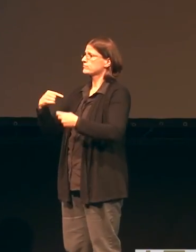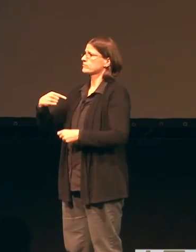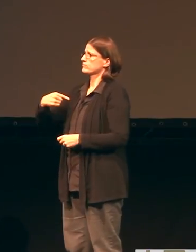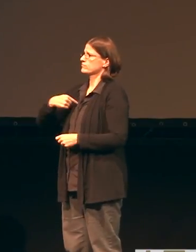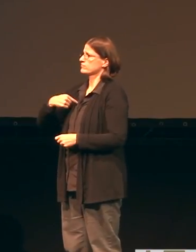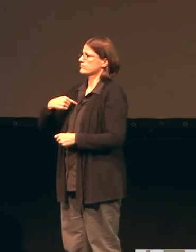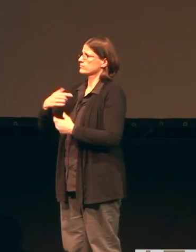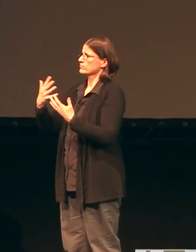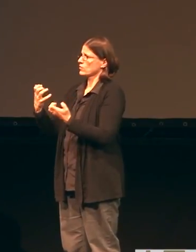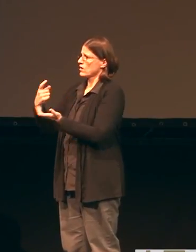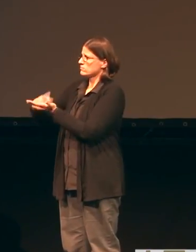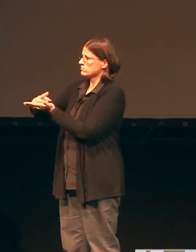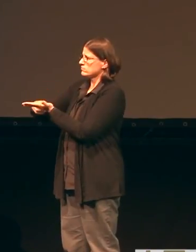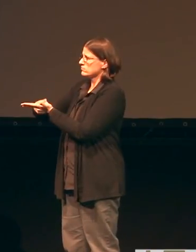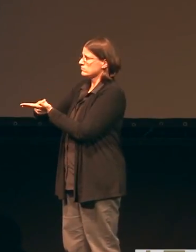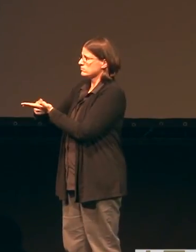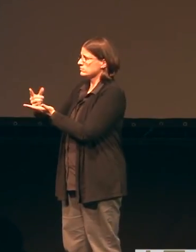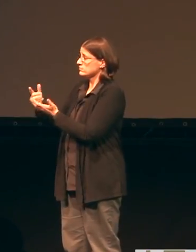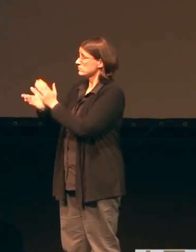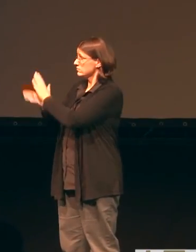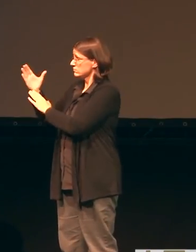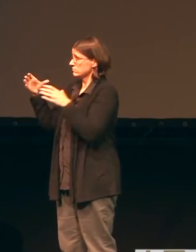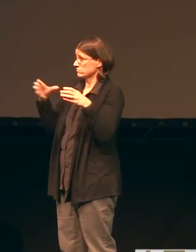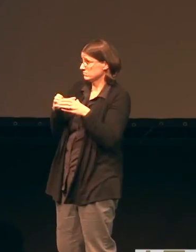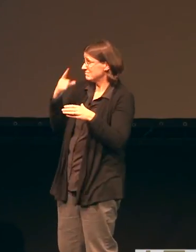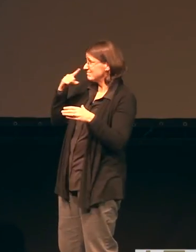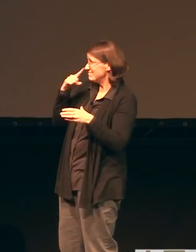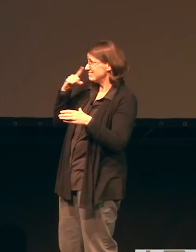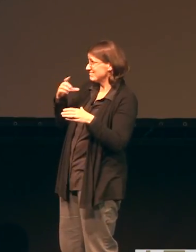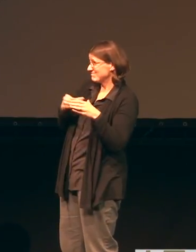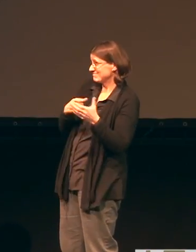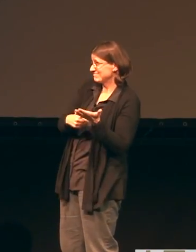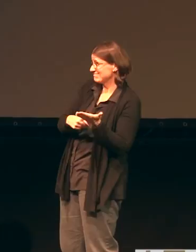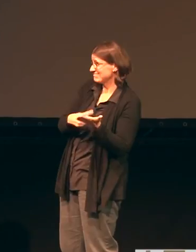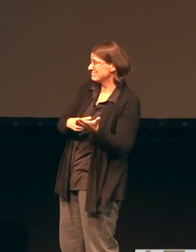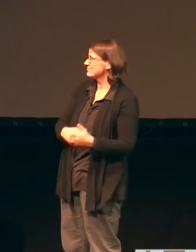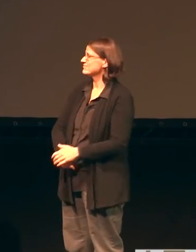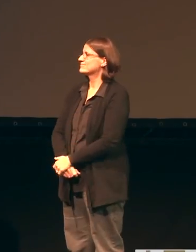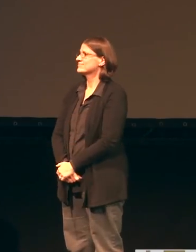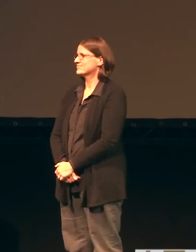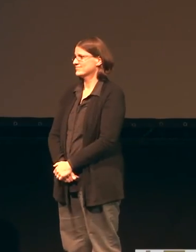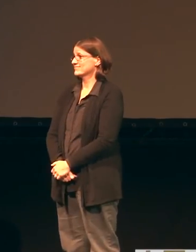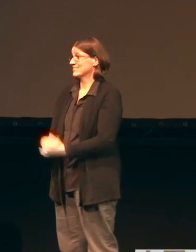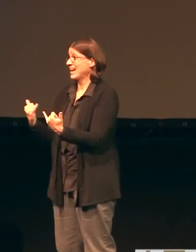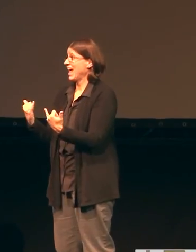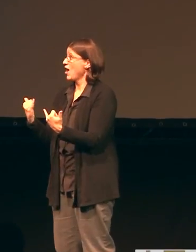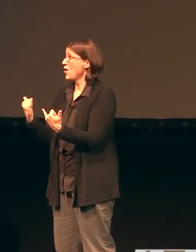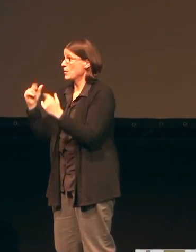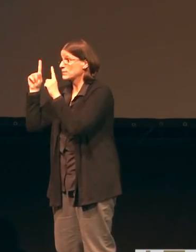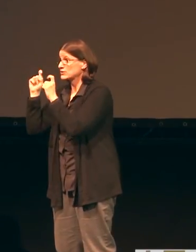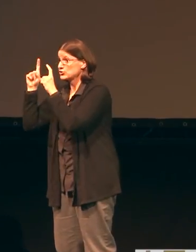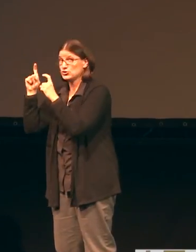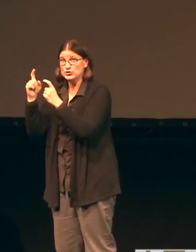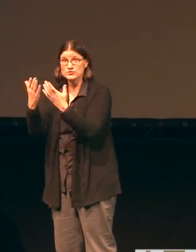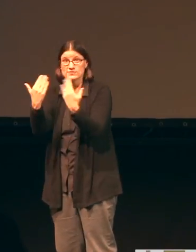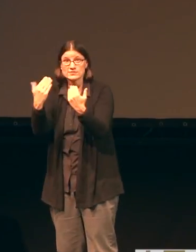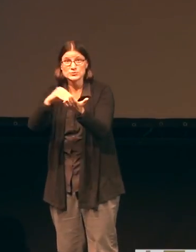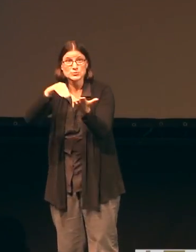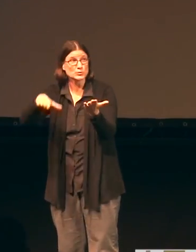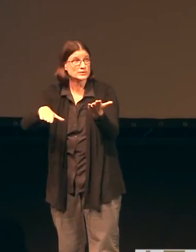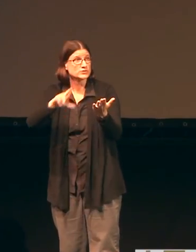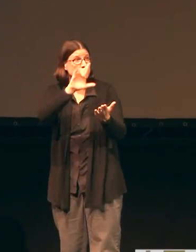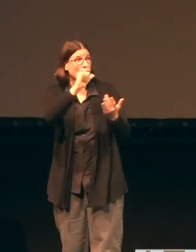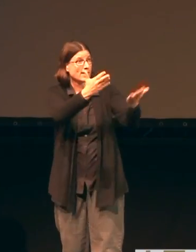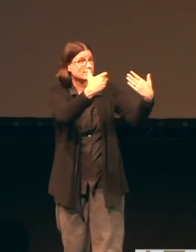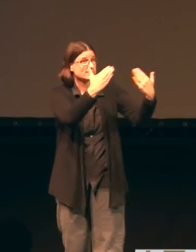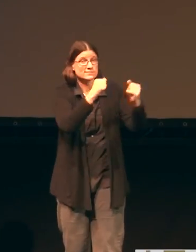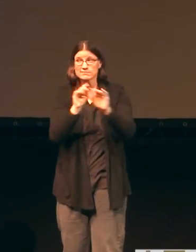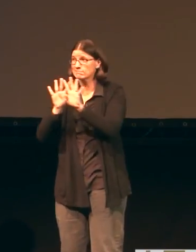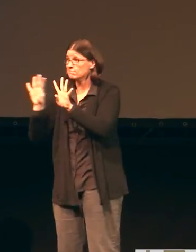Thank you. And we would like to -- get a picture if you wouldn't mind?